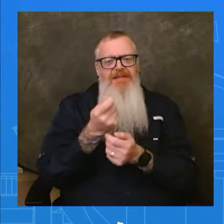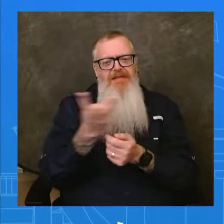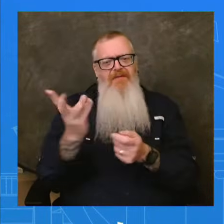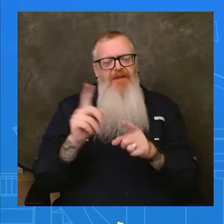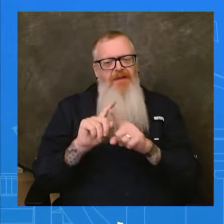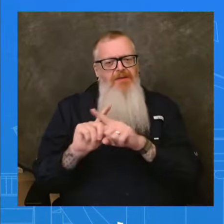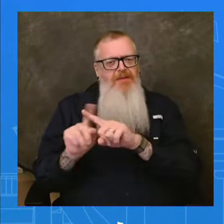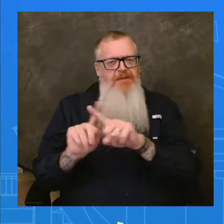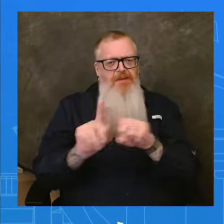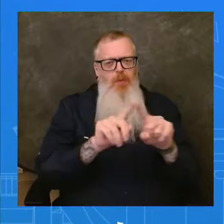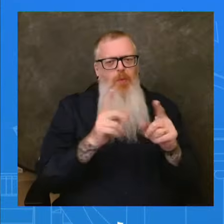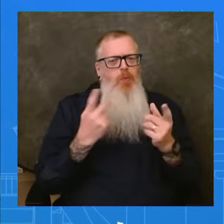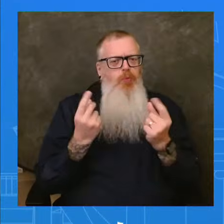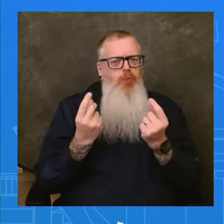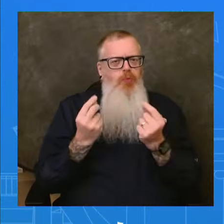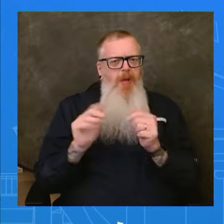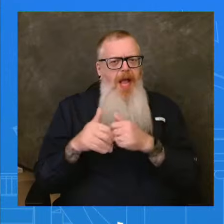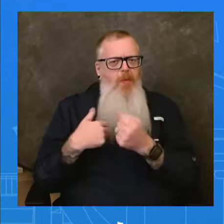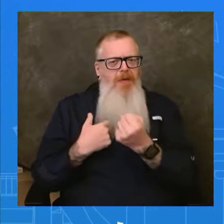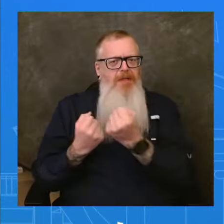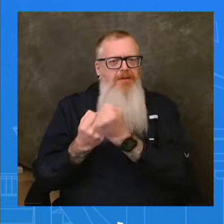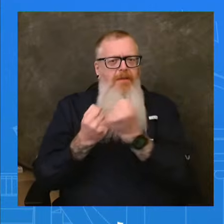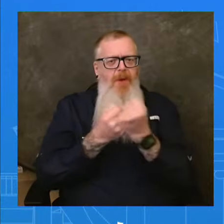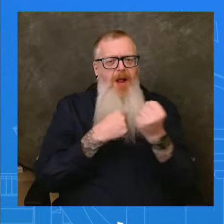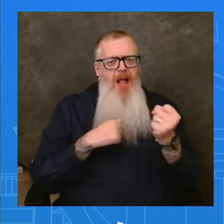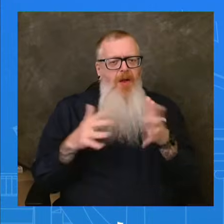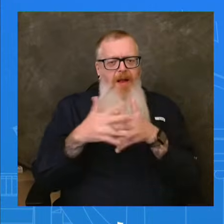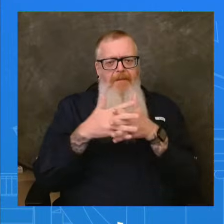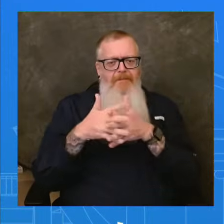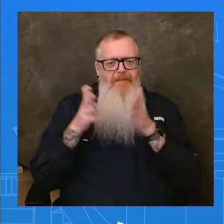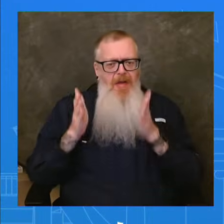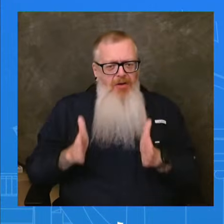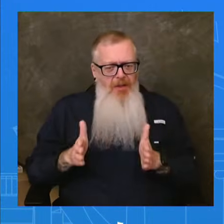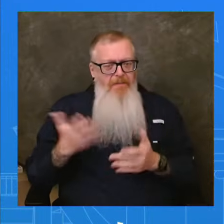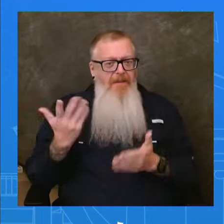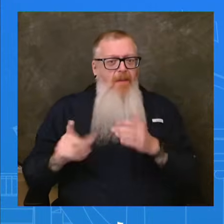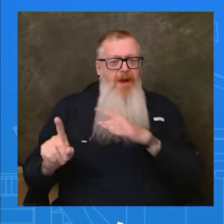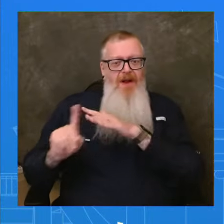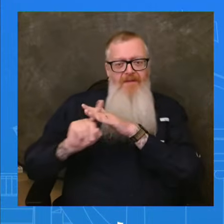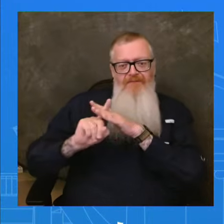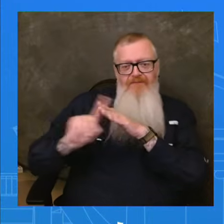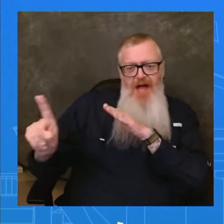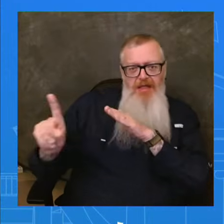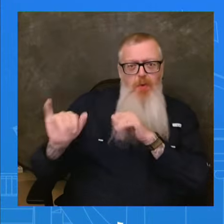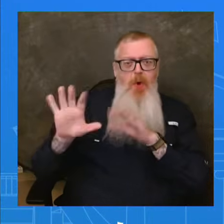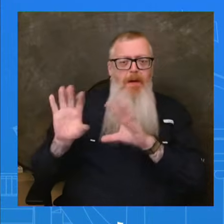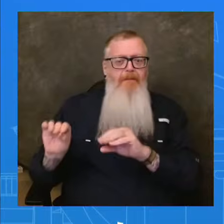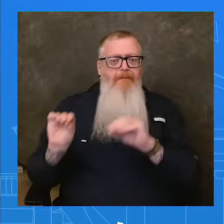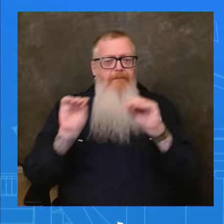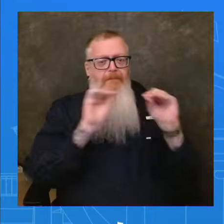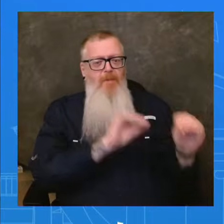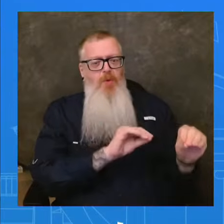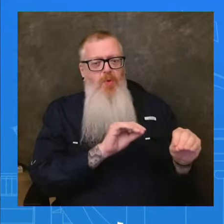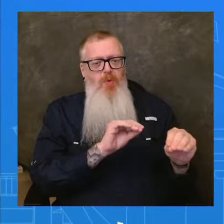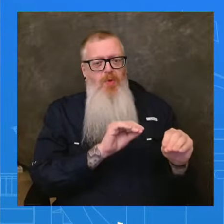who seek to depart or relocate within Lebanon. We are working around the clock to help Americans in Lebanon